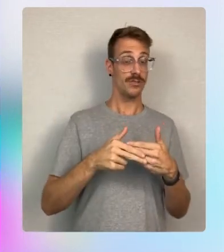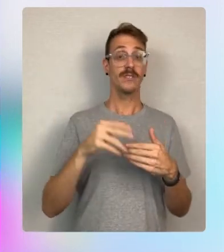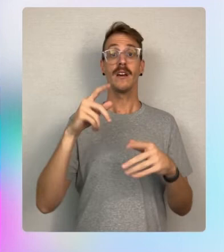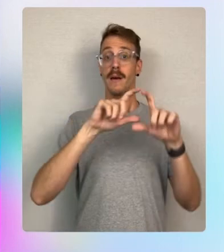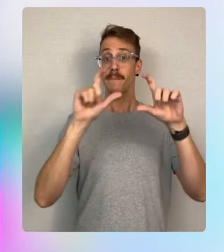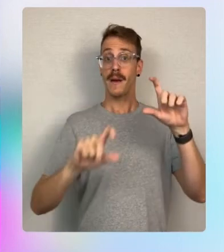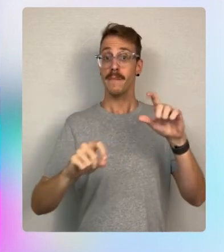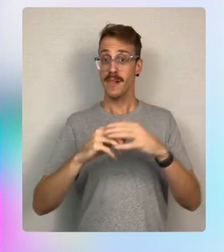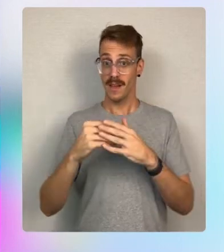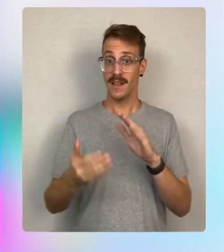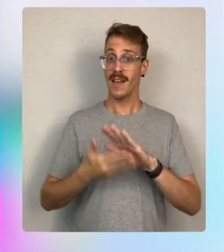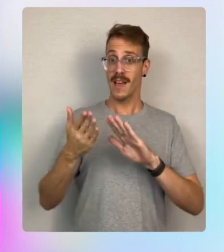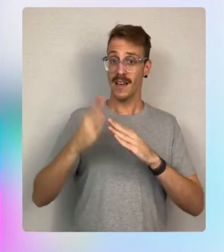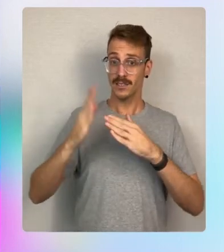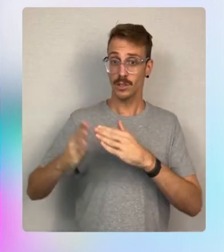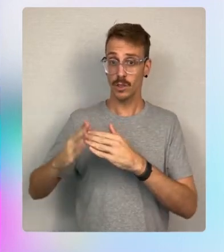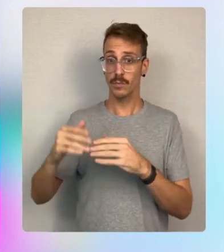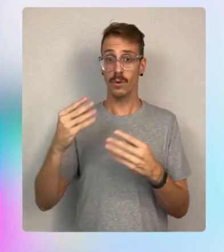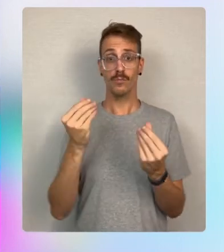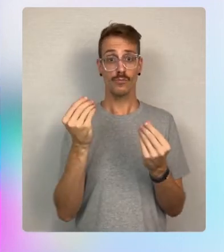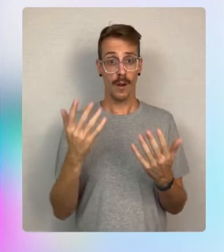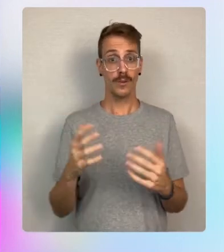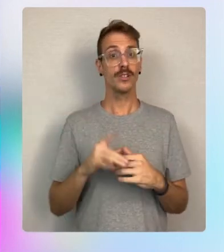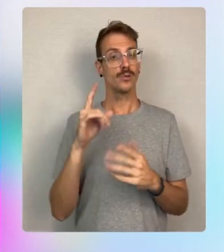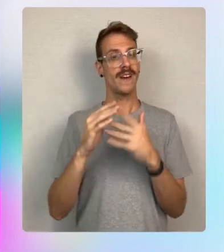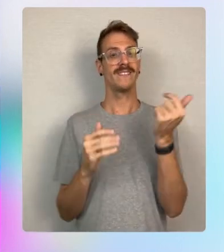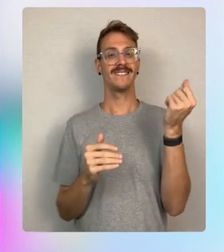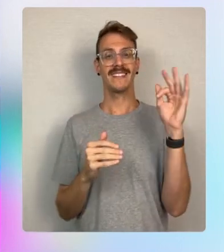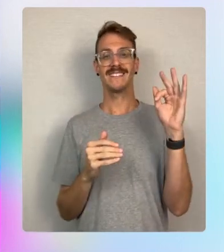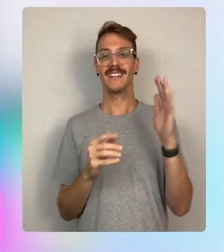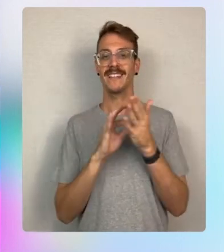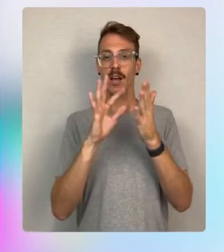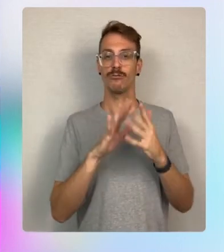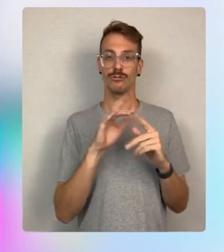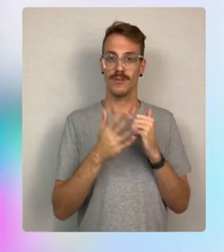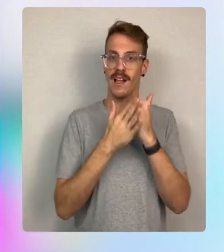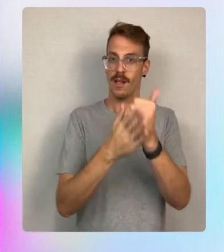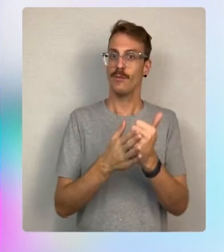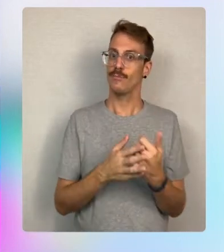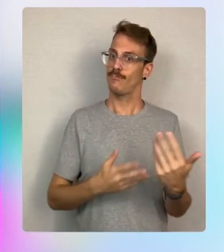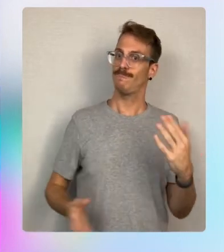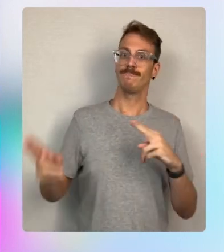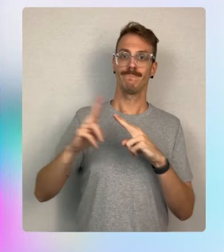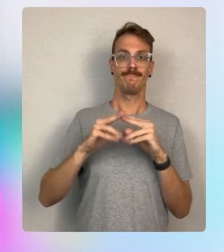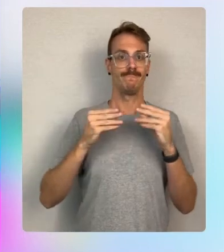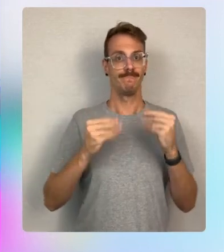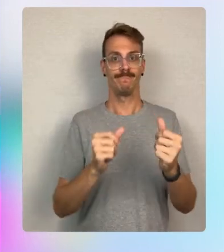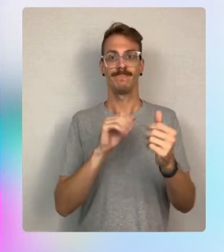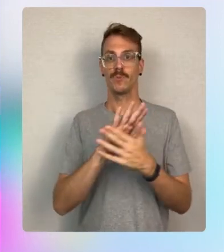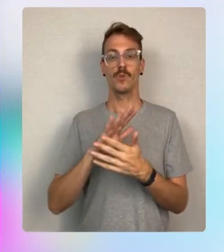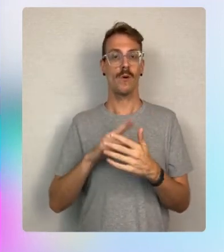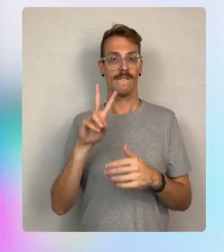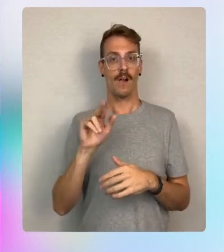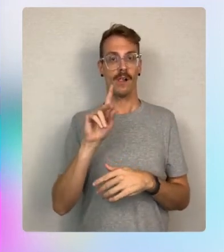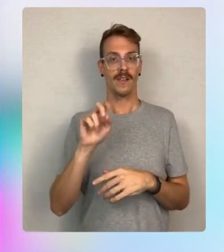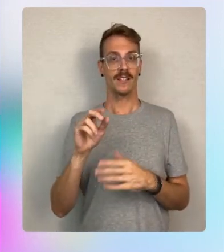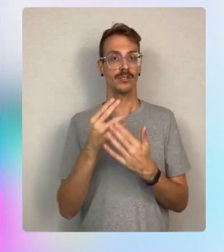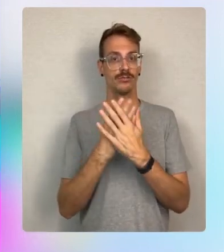pipeline_executable_properties, you get 19 counters to help you optimize your Vulkan shaders.